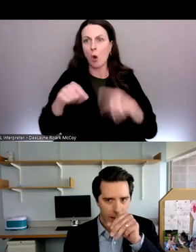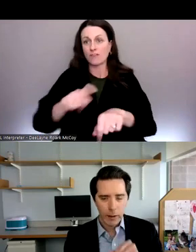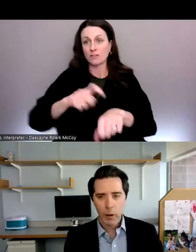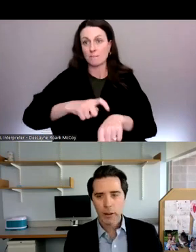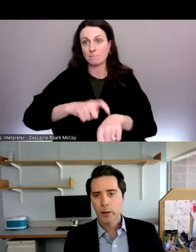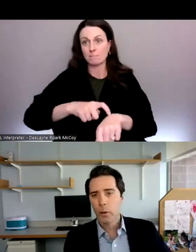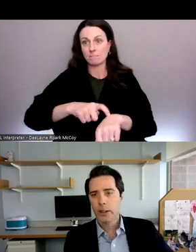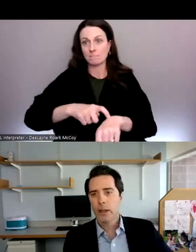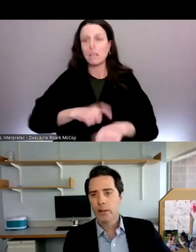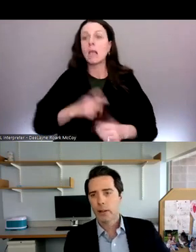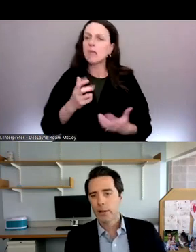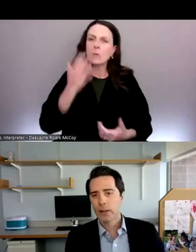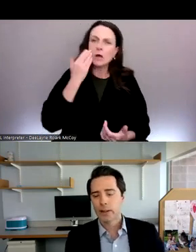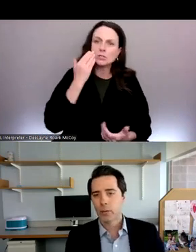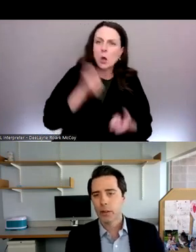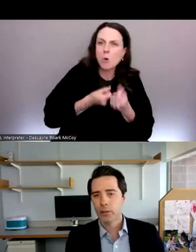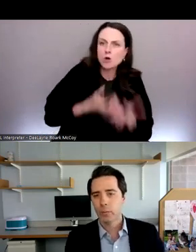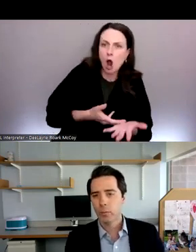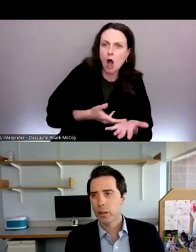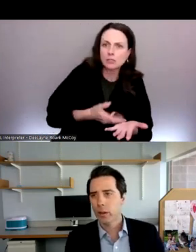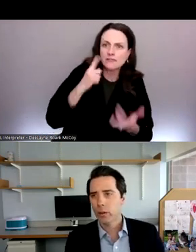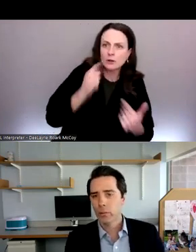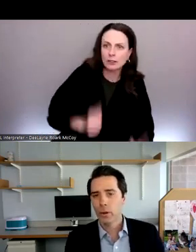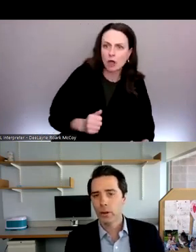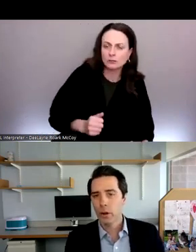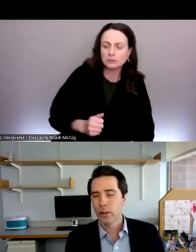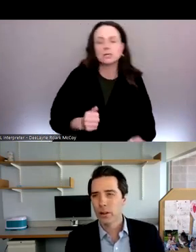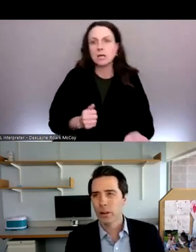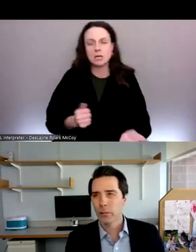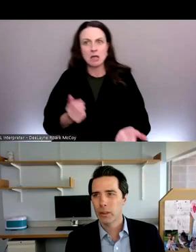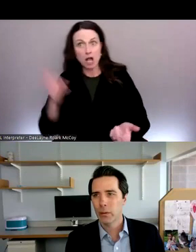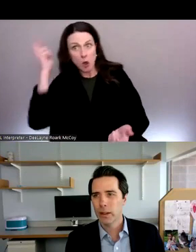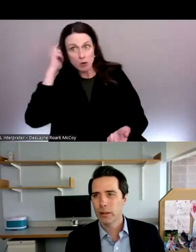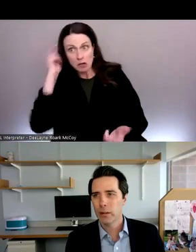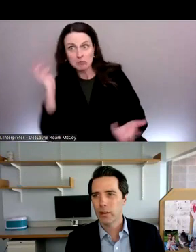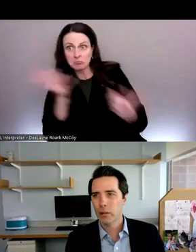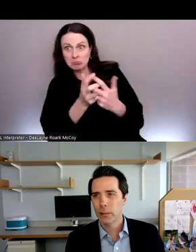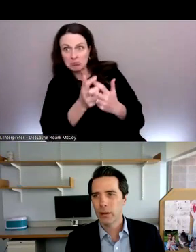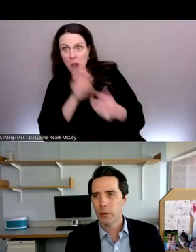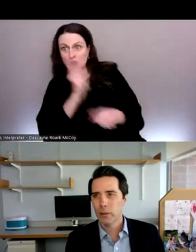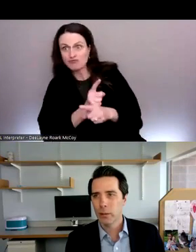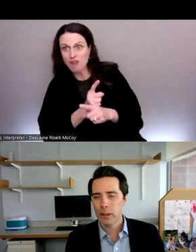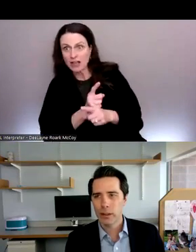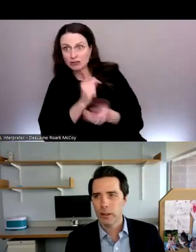and they wanted to know what the cause of the hearing loss was and what the co whether a cochlear implant was the right